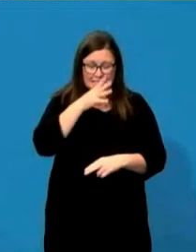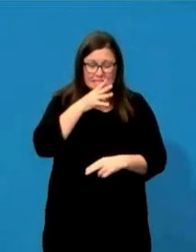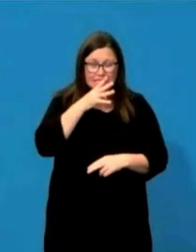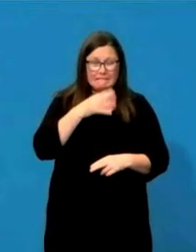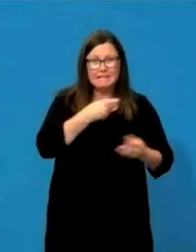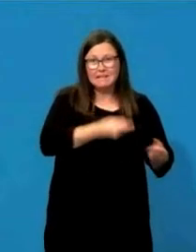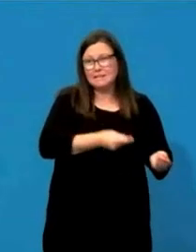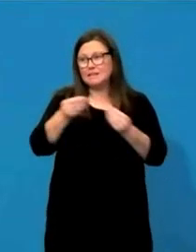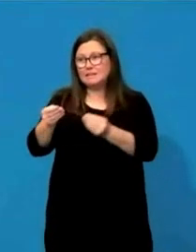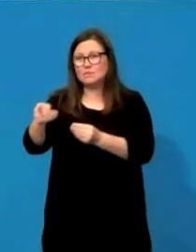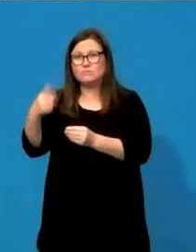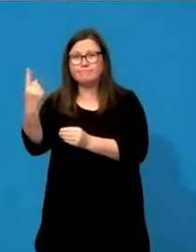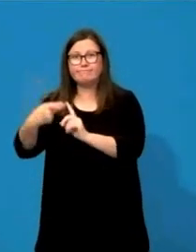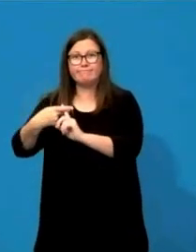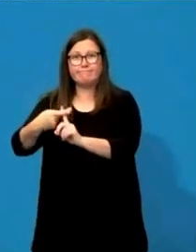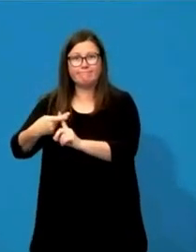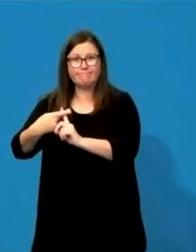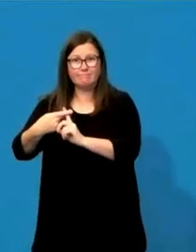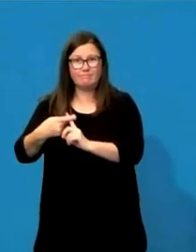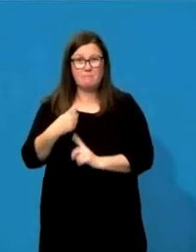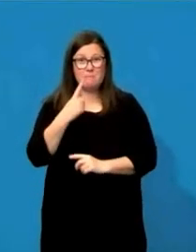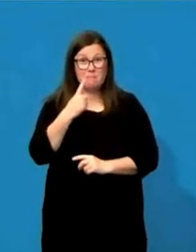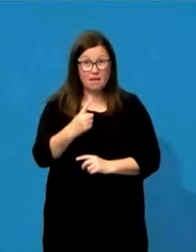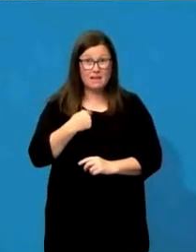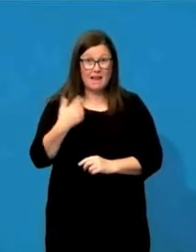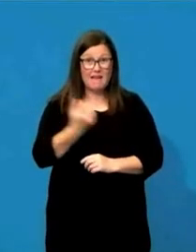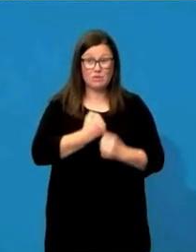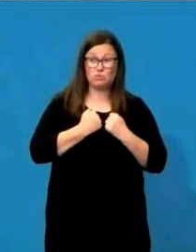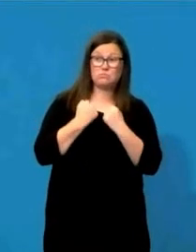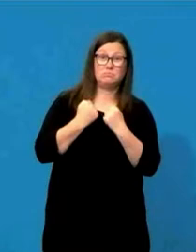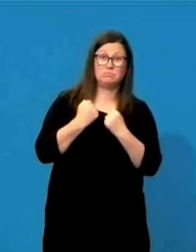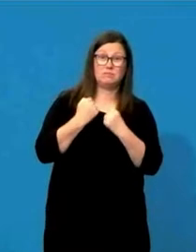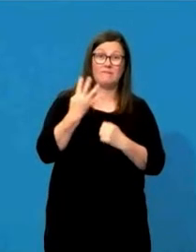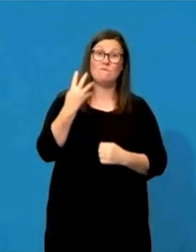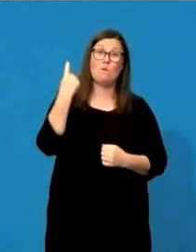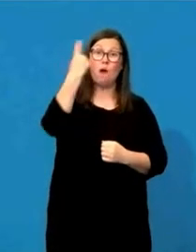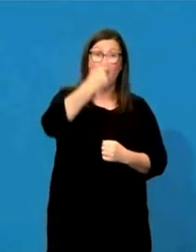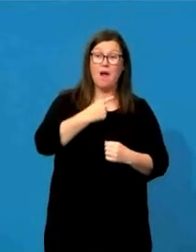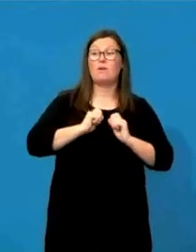you know, that's a four hour or longer - sometimes longer waiting for them to have